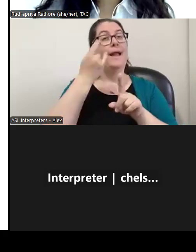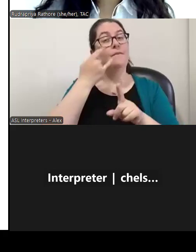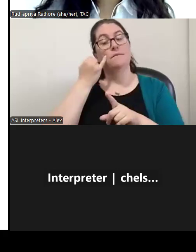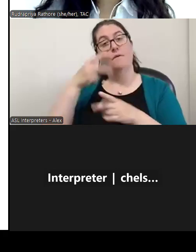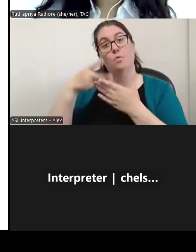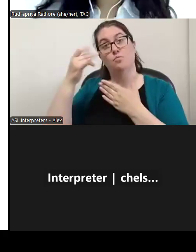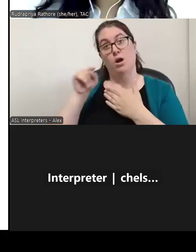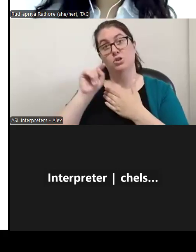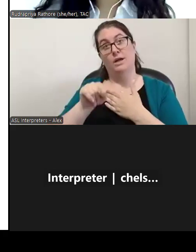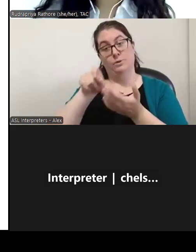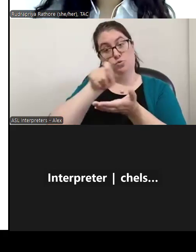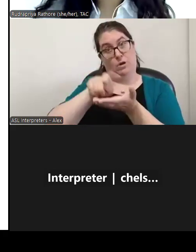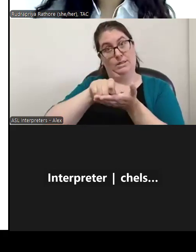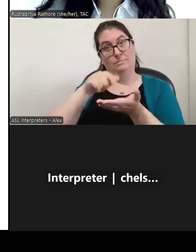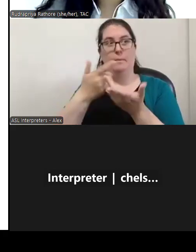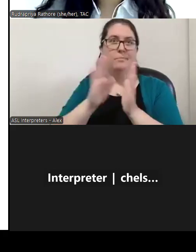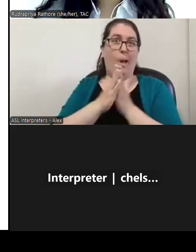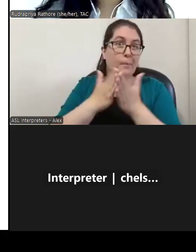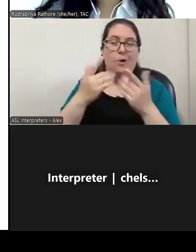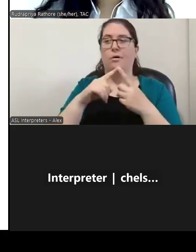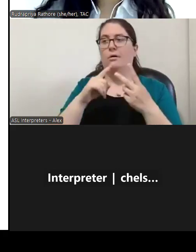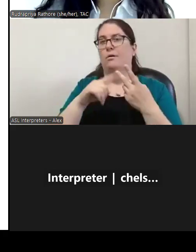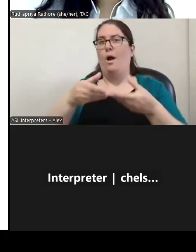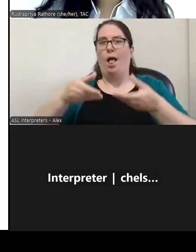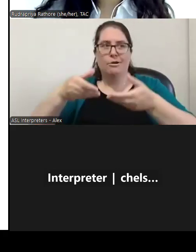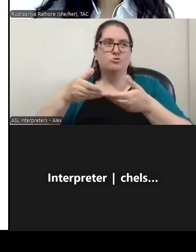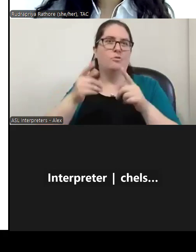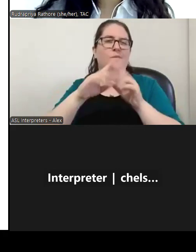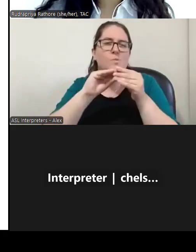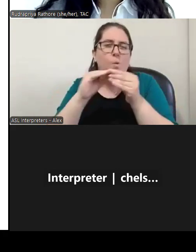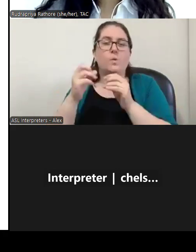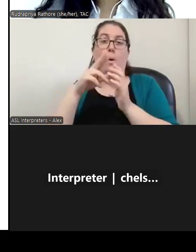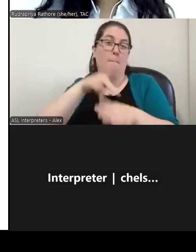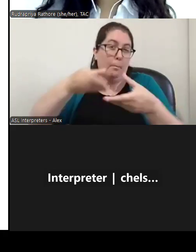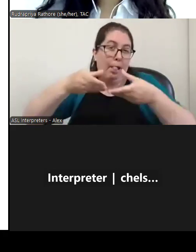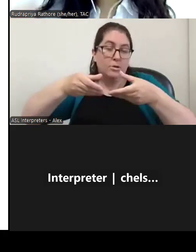um a written work like a novel a collection of stories or a poetry collection you should list